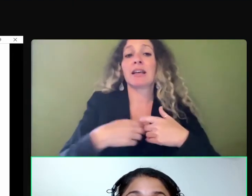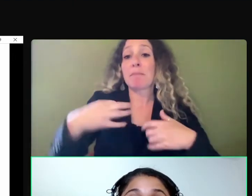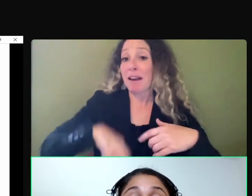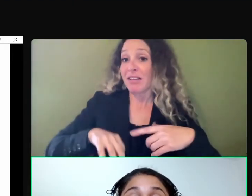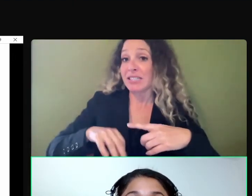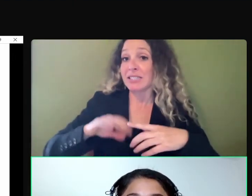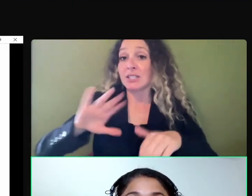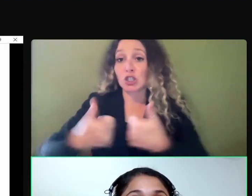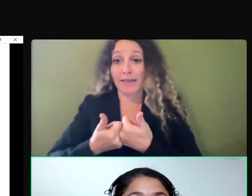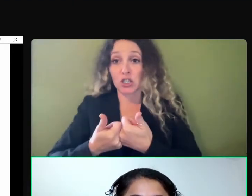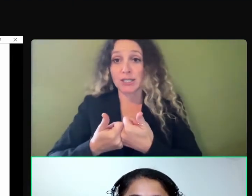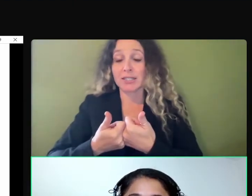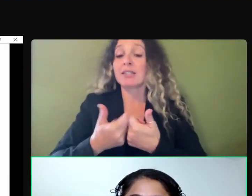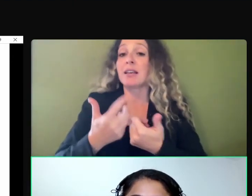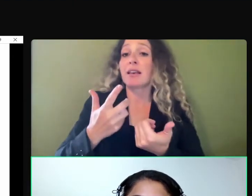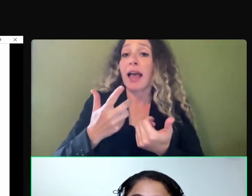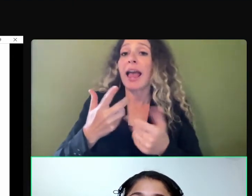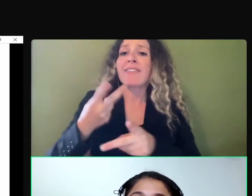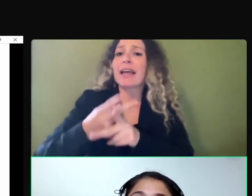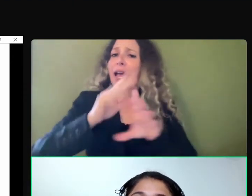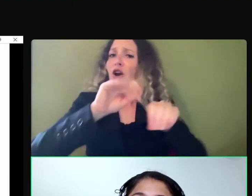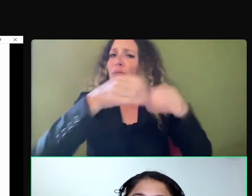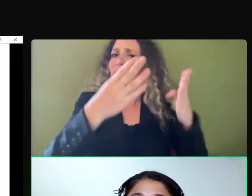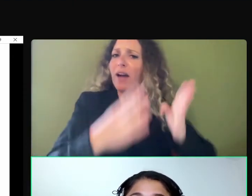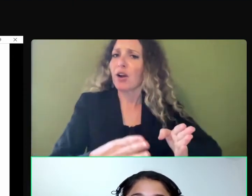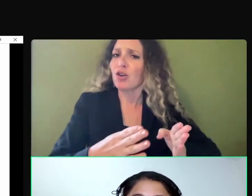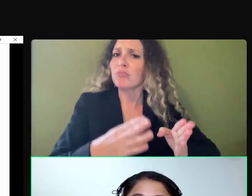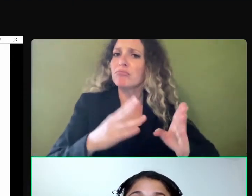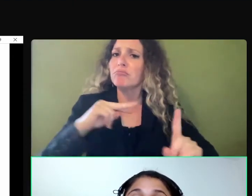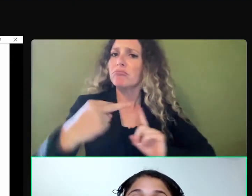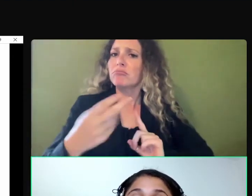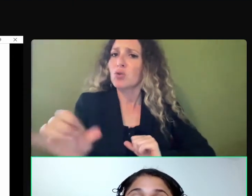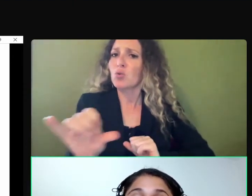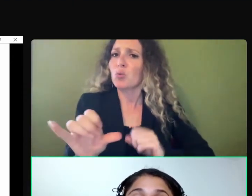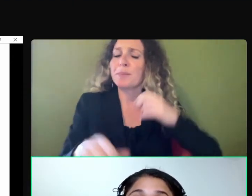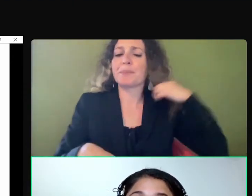in the caregiver viewpoint for sure. And we'll describe exciting new developments